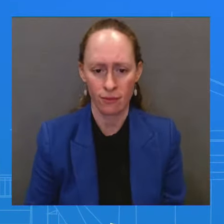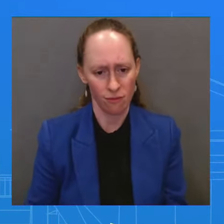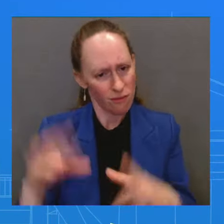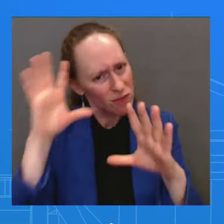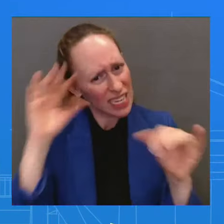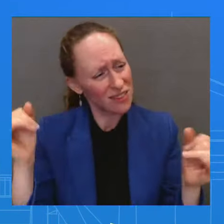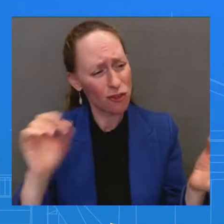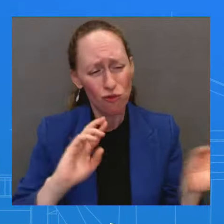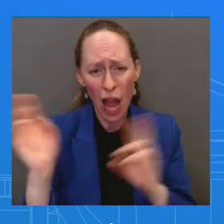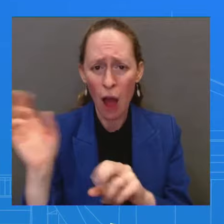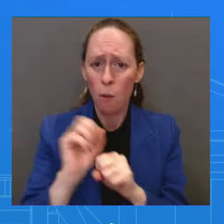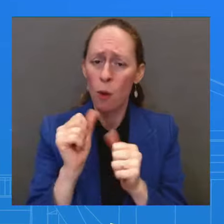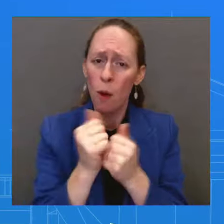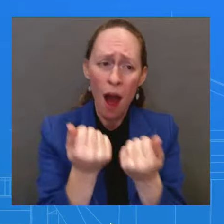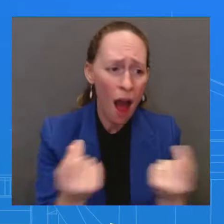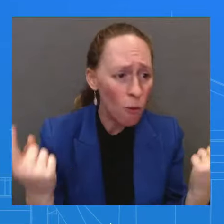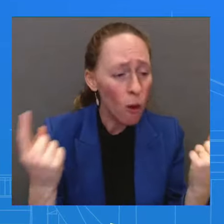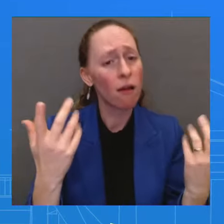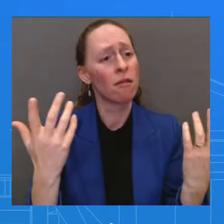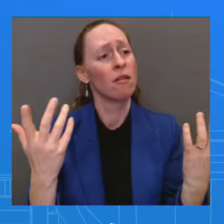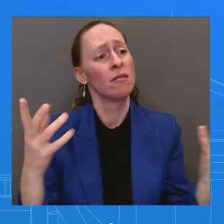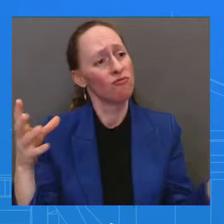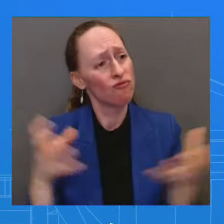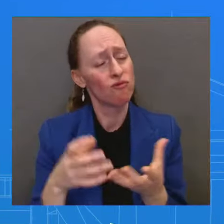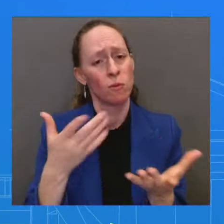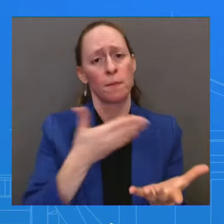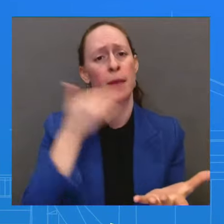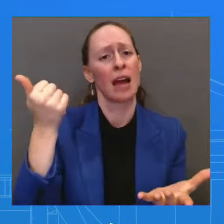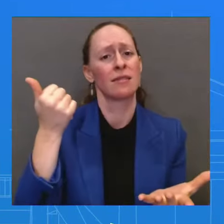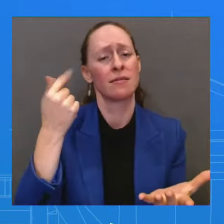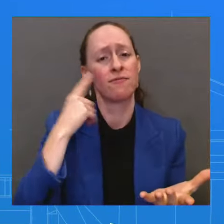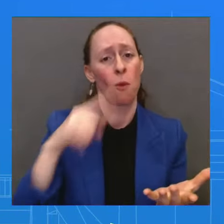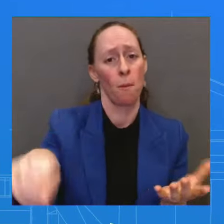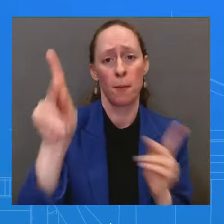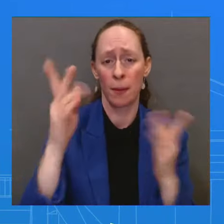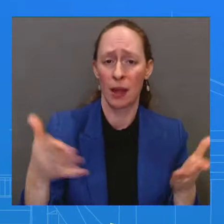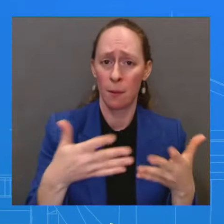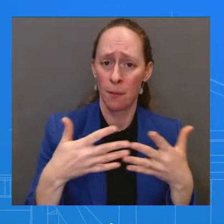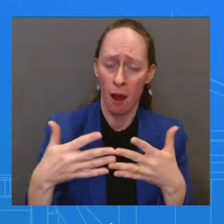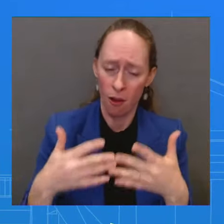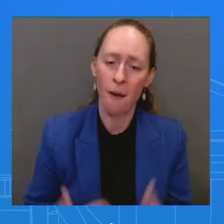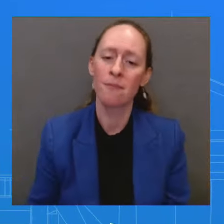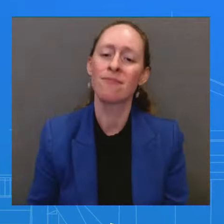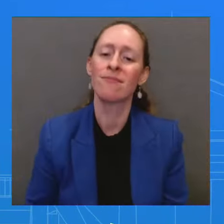The Press: This speech, is it something that emerged in the last 24 hours? Or has he been talking about it for a while? And just -- Ms. Jean-Pierre: So, I'm not going to get